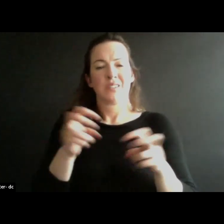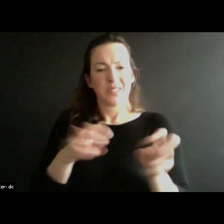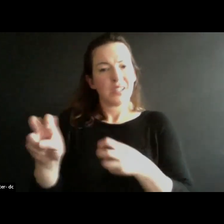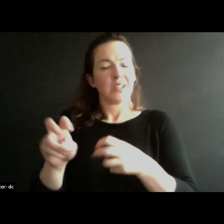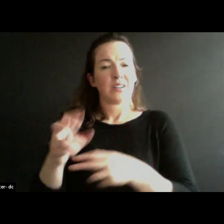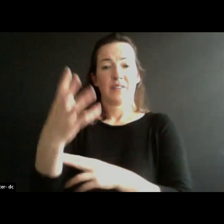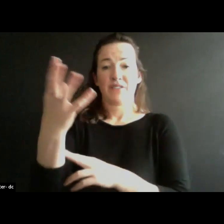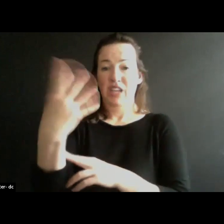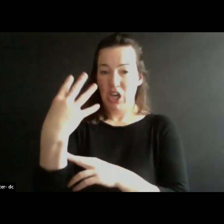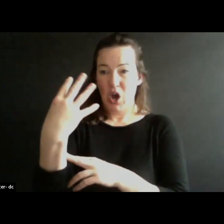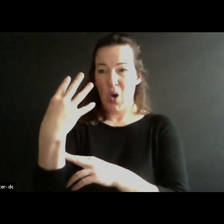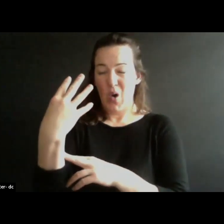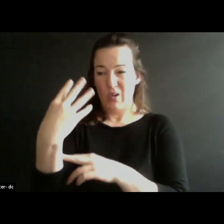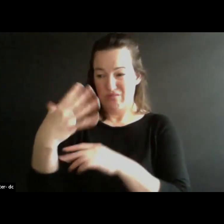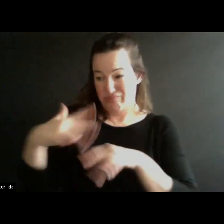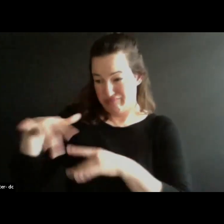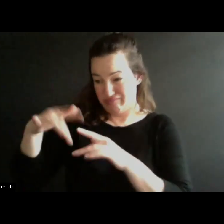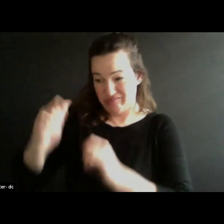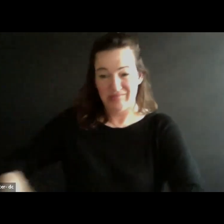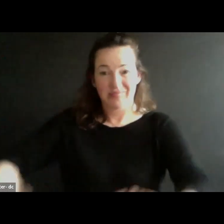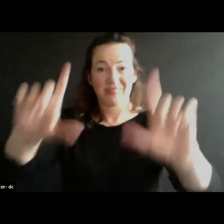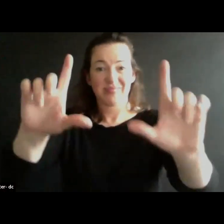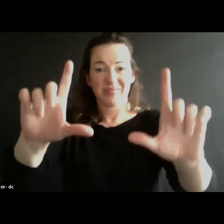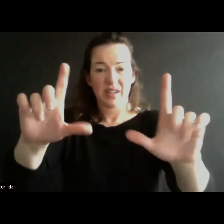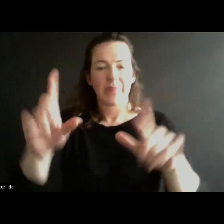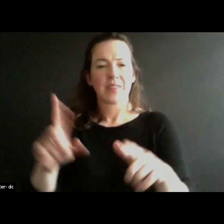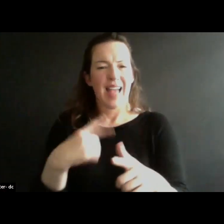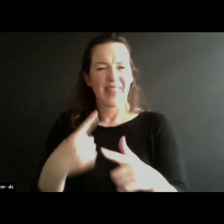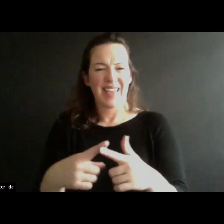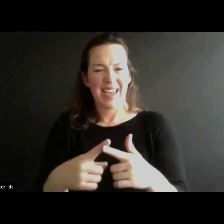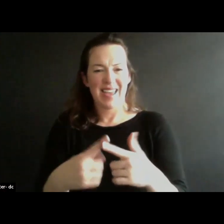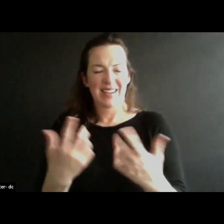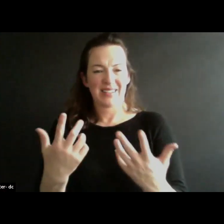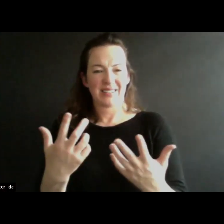we recorded ourselves. And then we put the videos out there. And then we basically redirected,